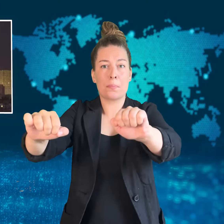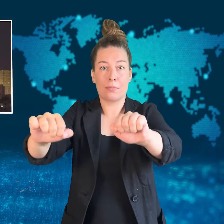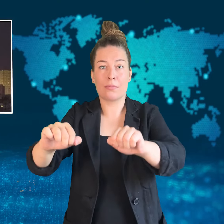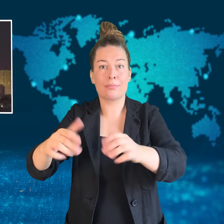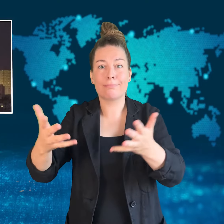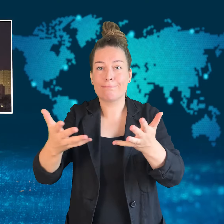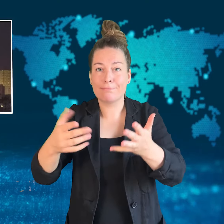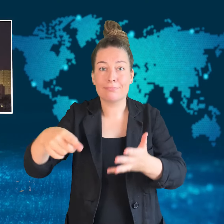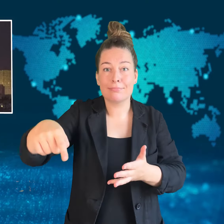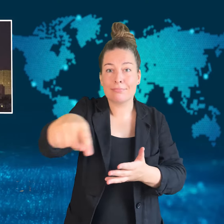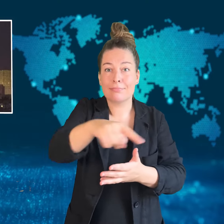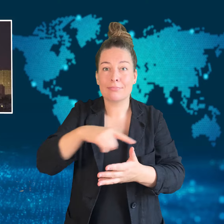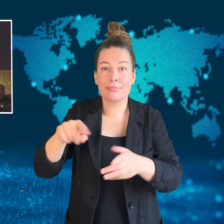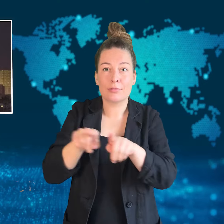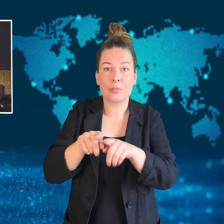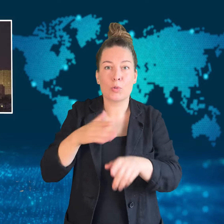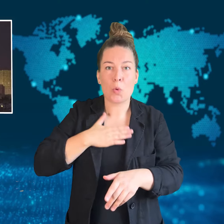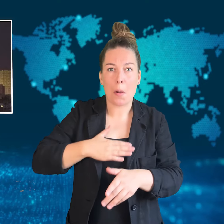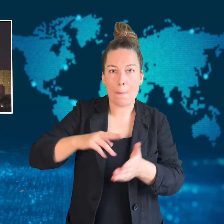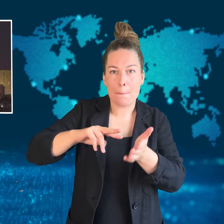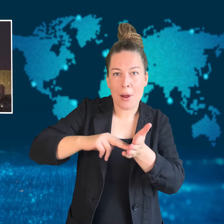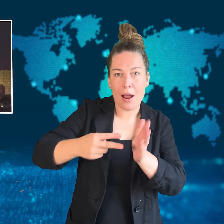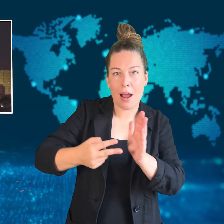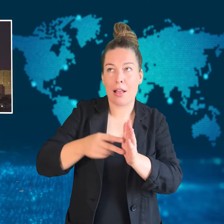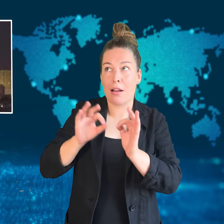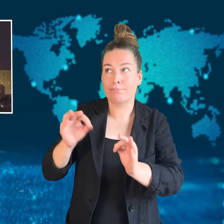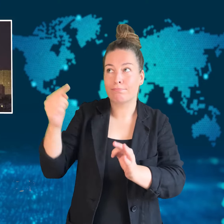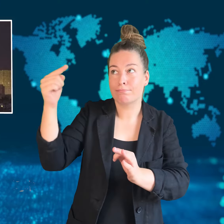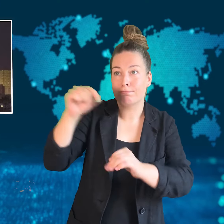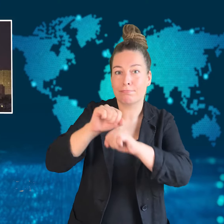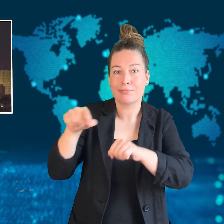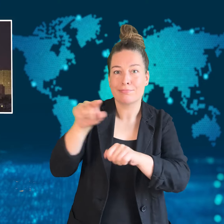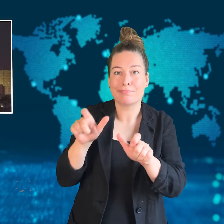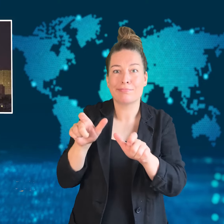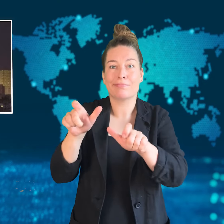This means the warning of air raid sirens does not give people